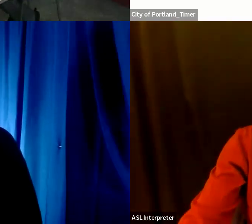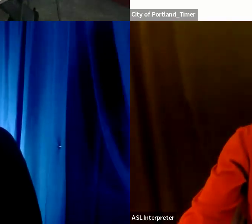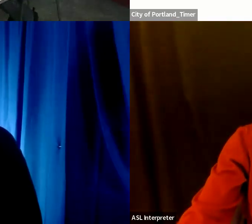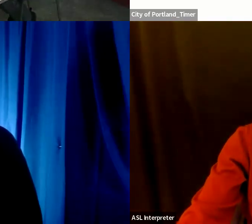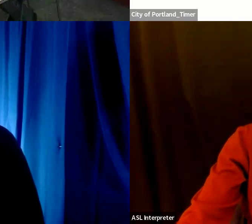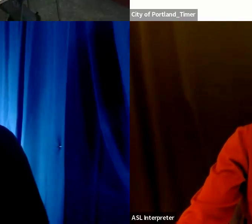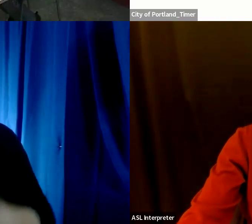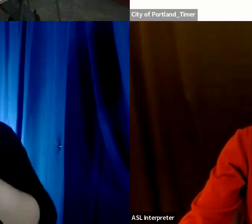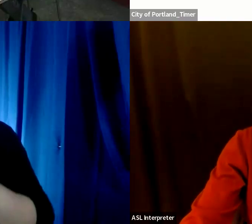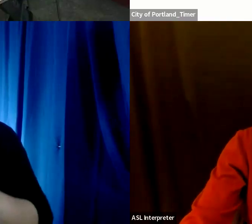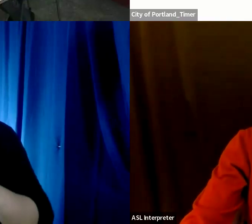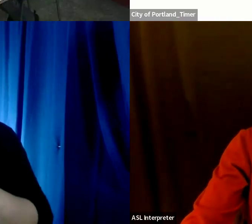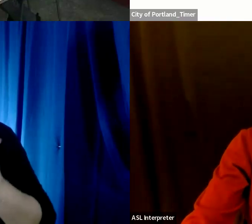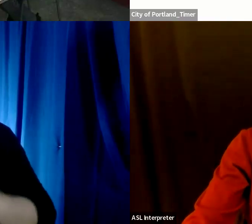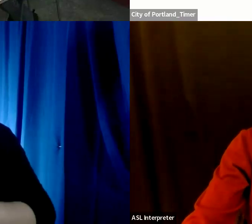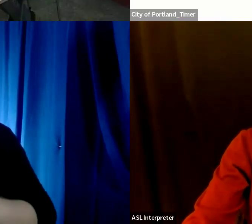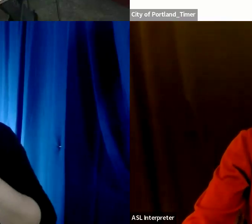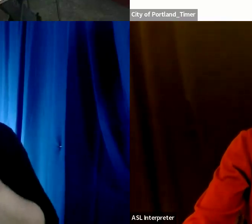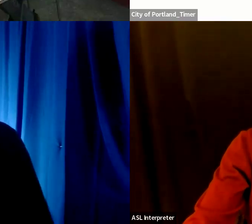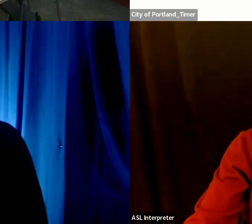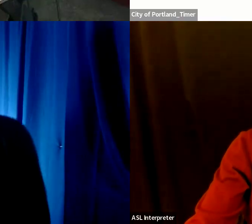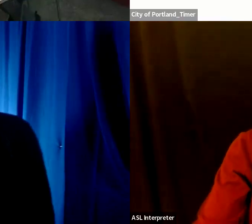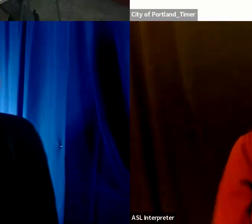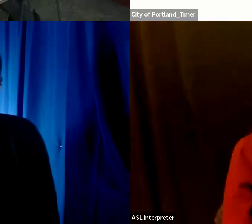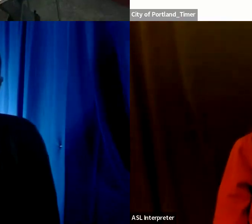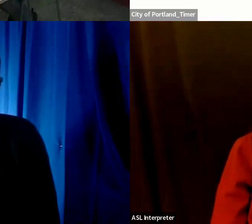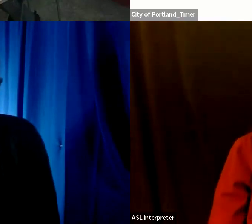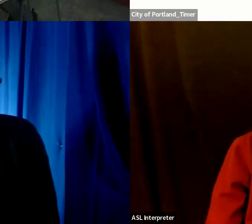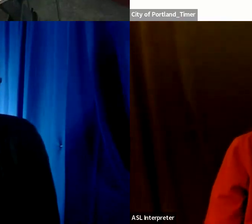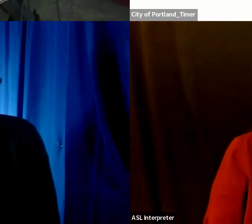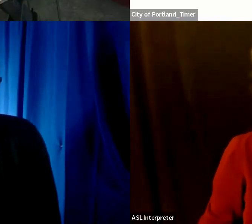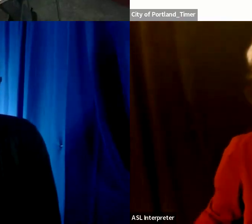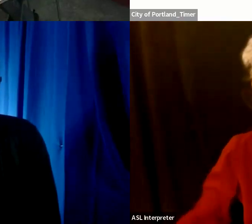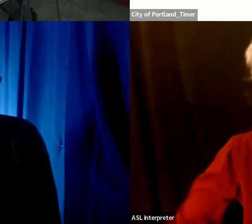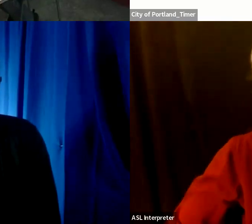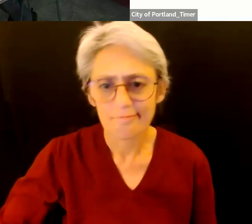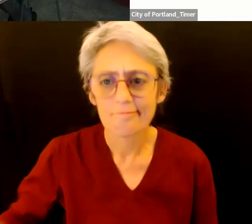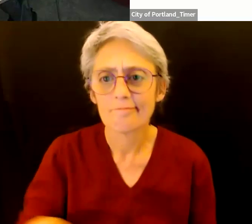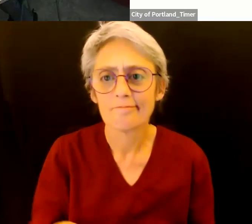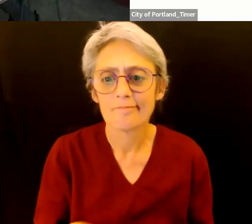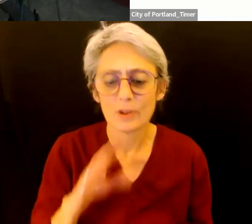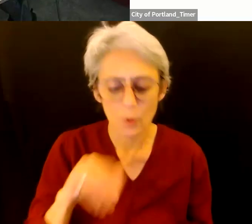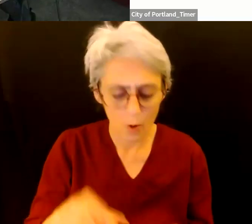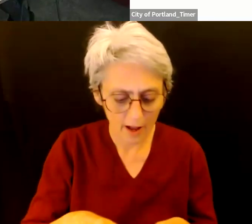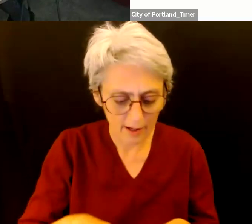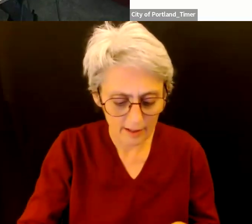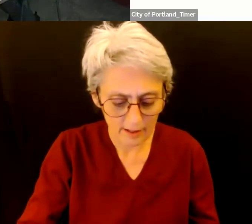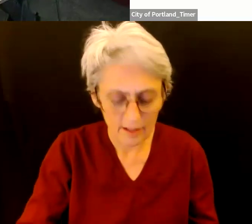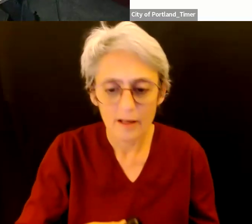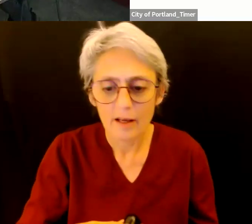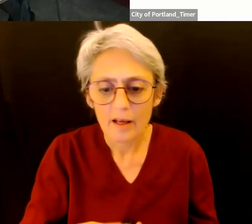Good evening. My name is Rory Reid. I live in Cully and I work for the Parks Bureau over at Mount Tabor.